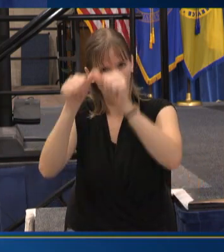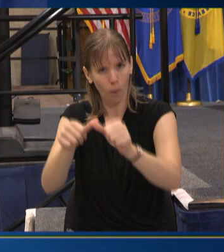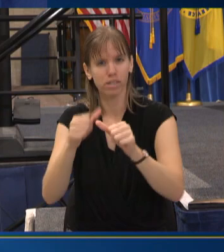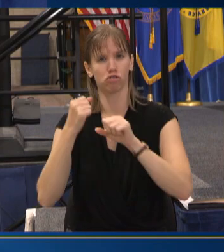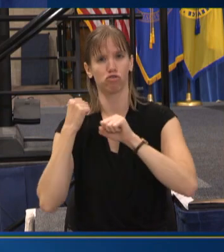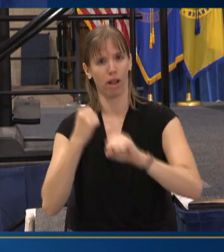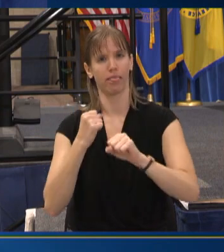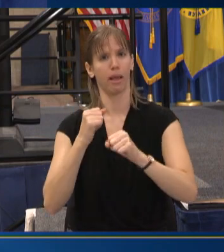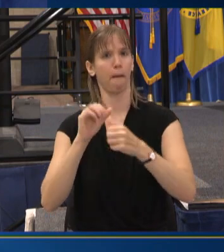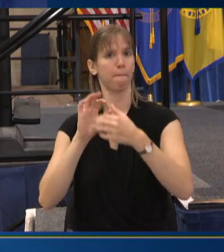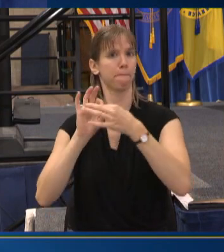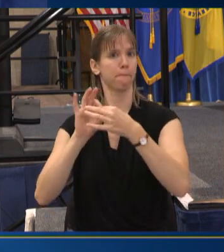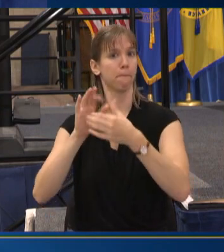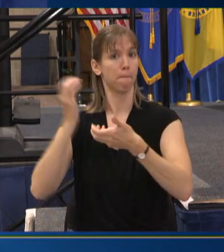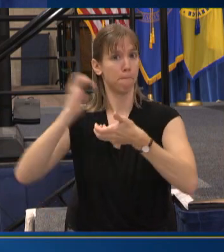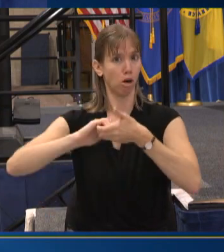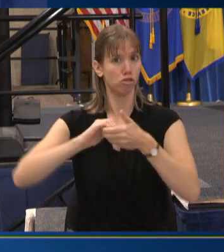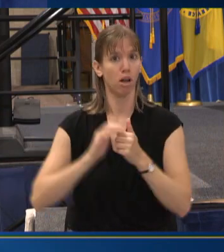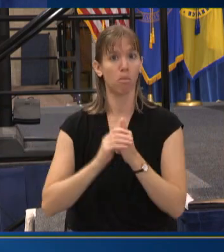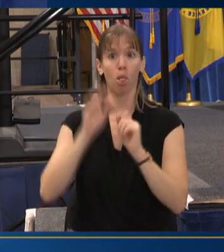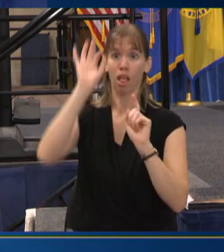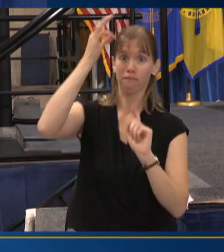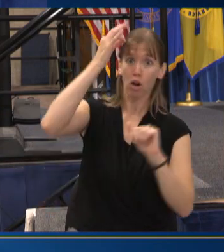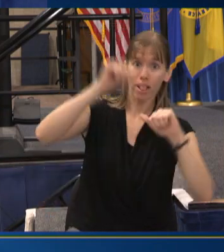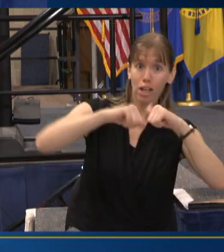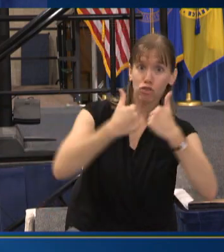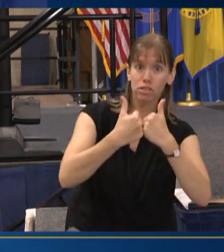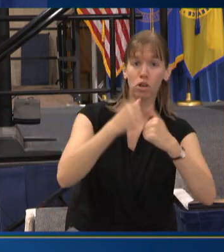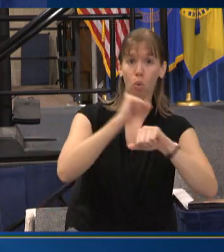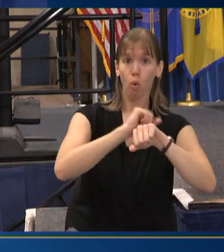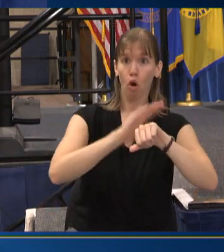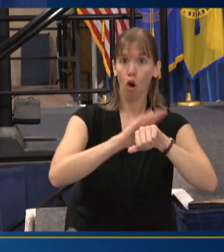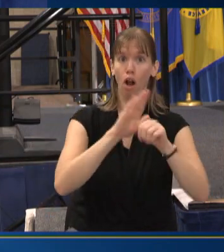among the federal agencies working on community resilience and between the